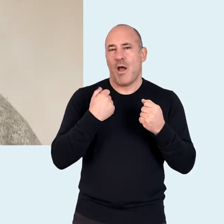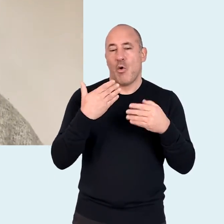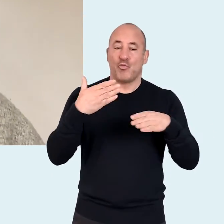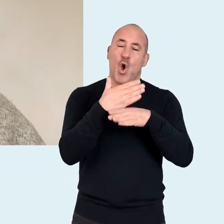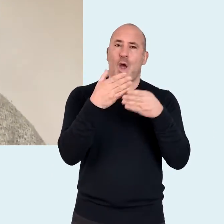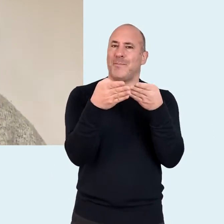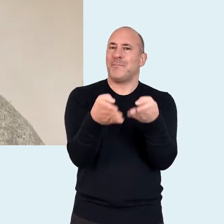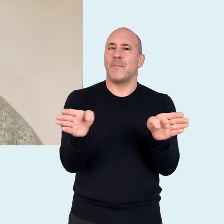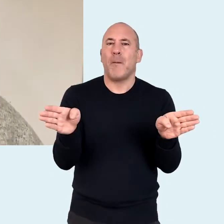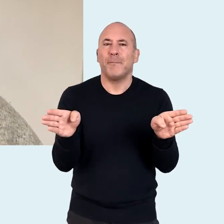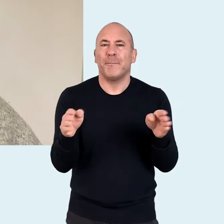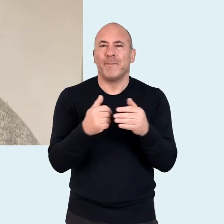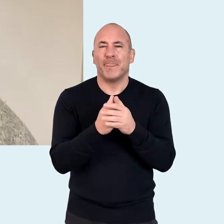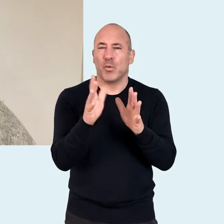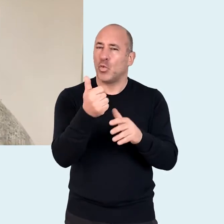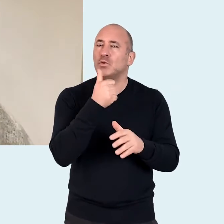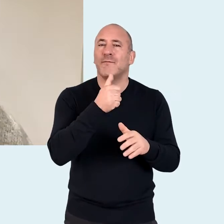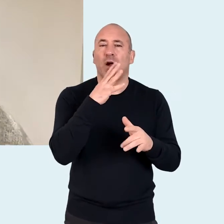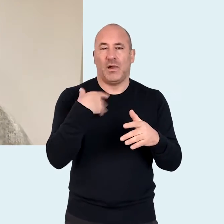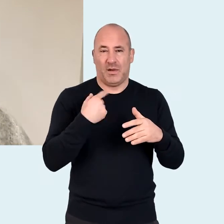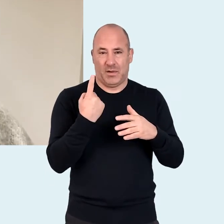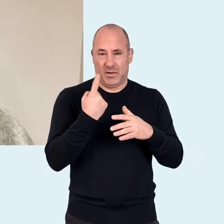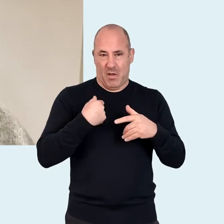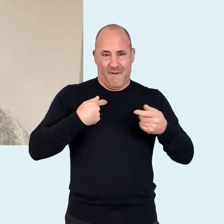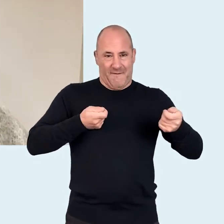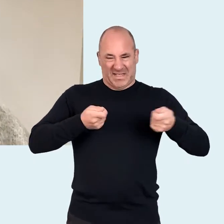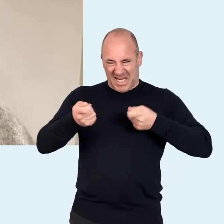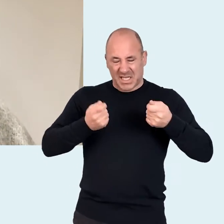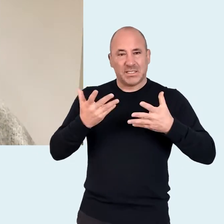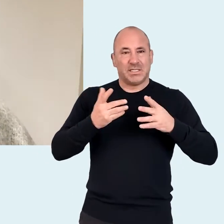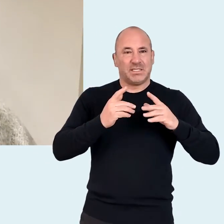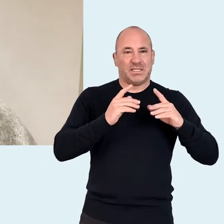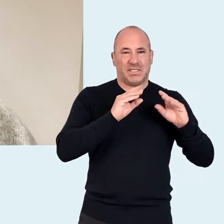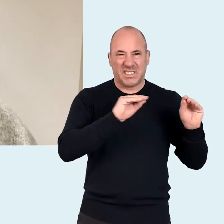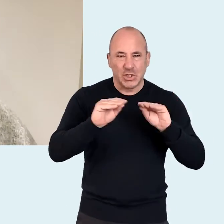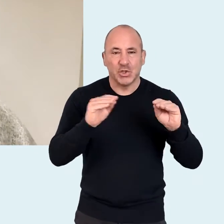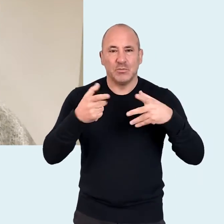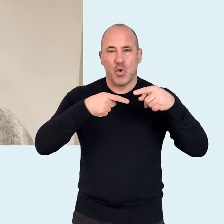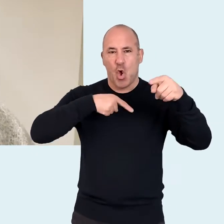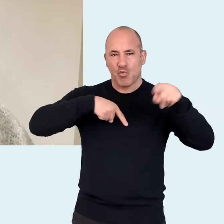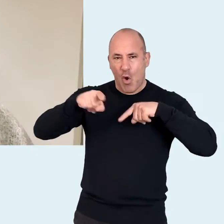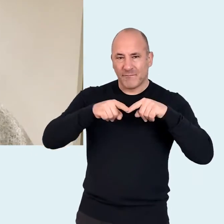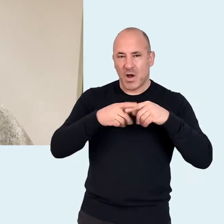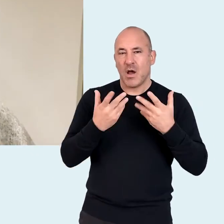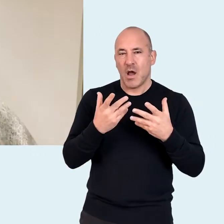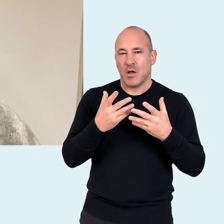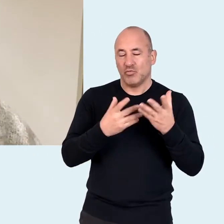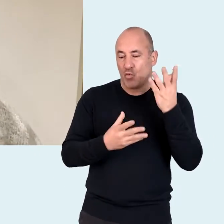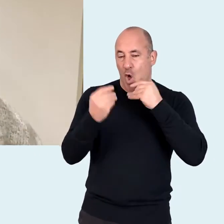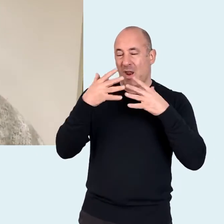that if we included into our wider practice, I think it would really help us individual